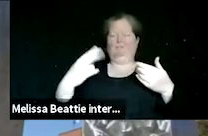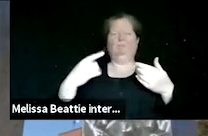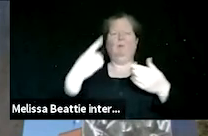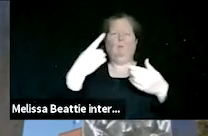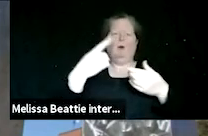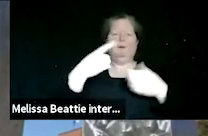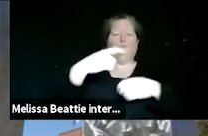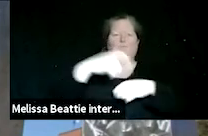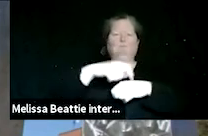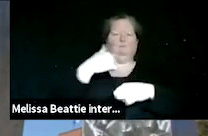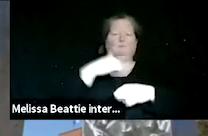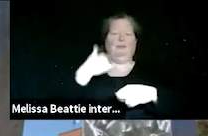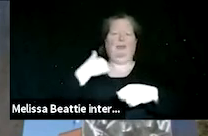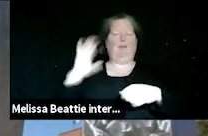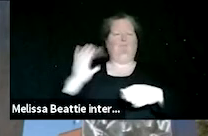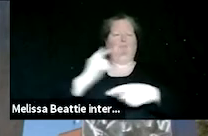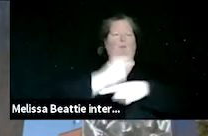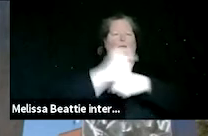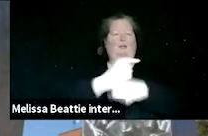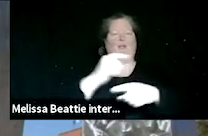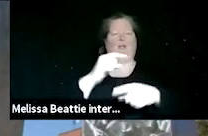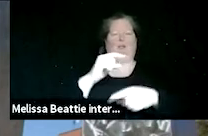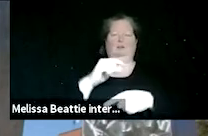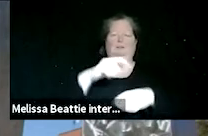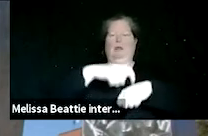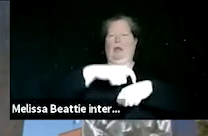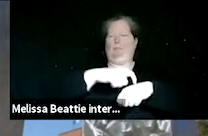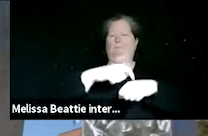Student Orientation. We don't currently have that we are working to try to get it back.